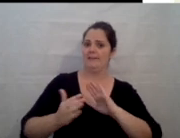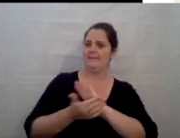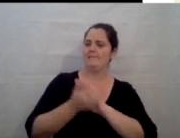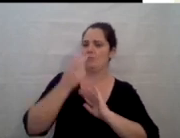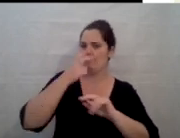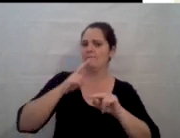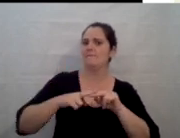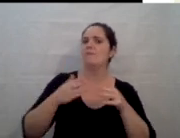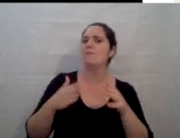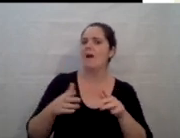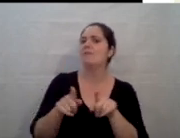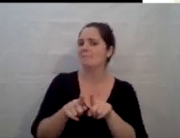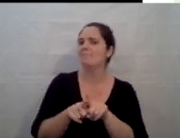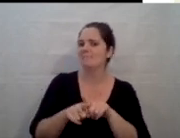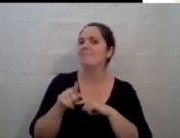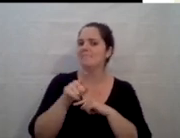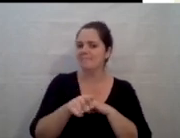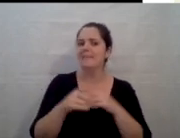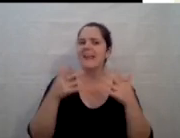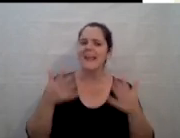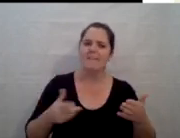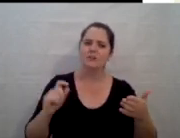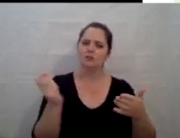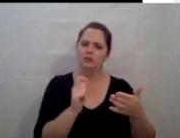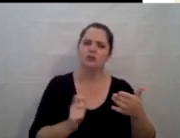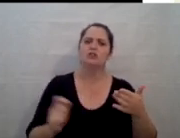really quick reclining nude drawing, again heavy emphasis on the contour